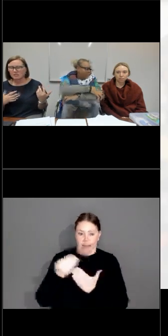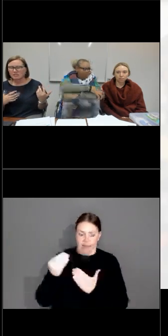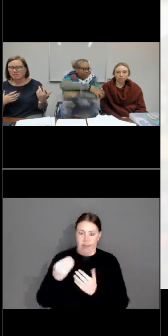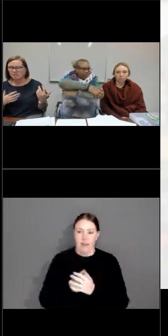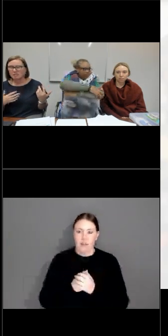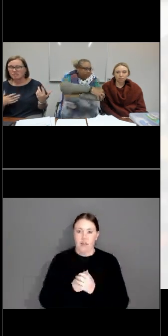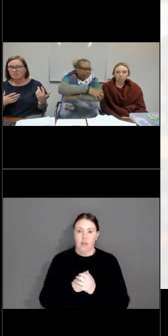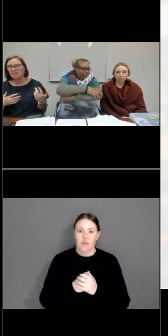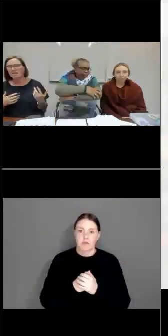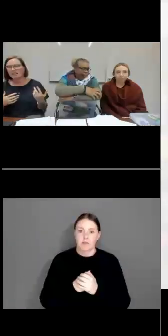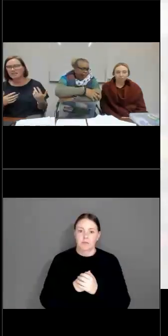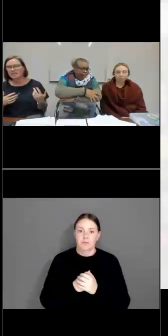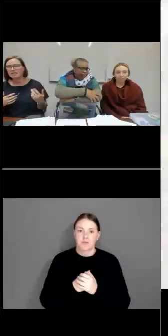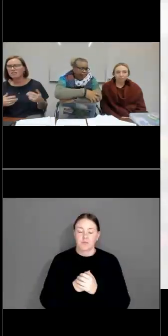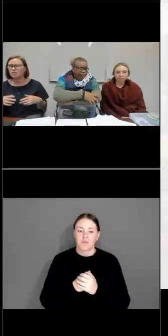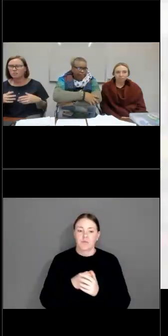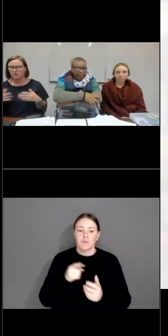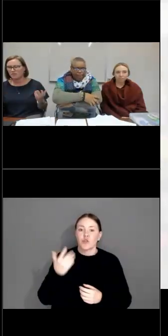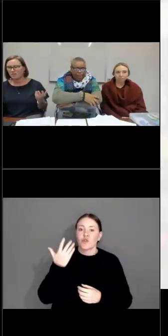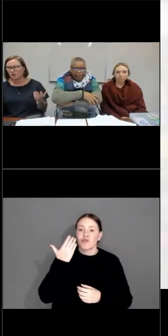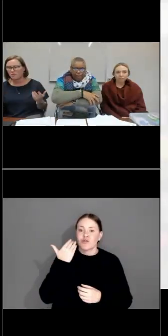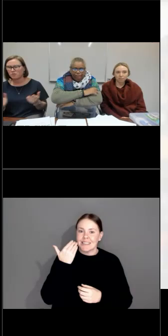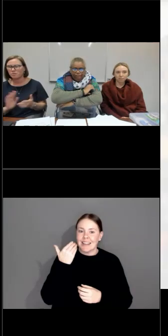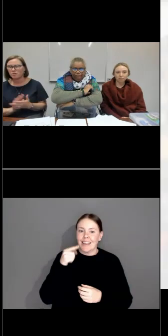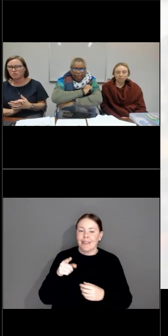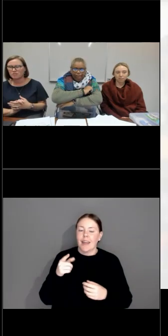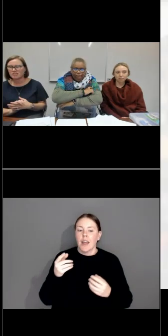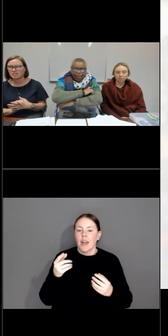prosecutions conference that they attended to do a bit of an overview of blood borders and to